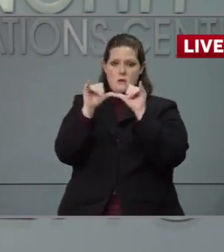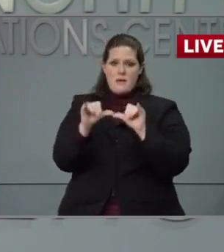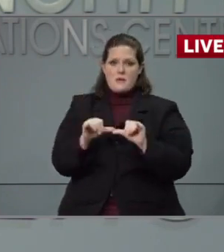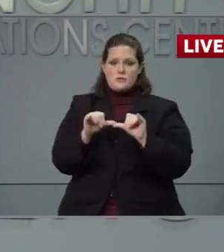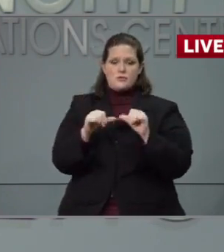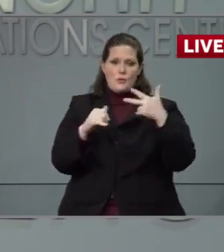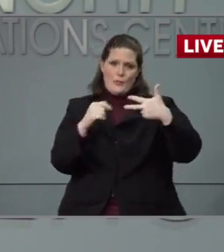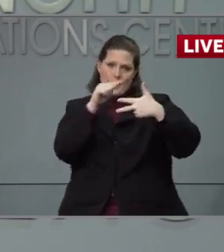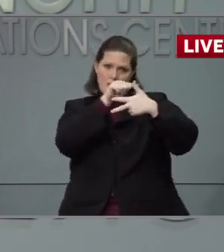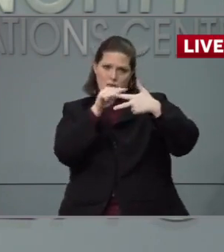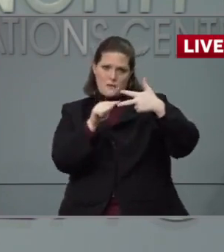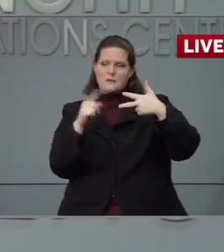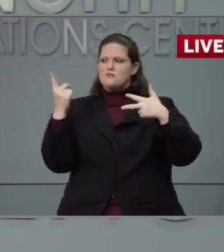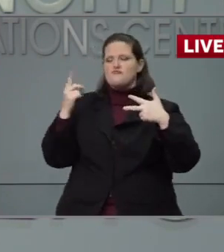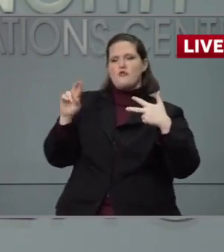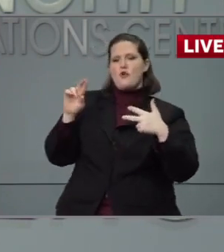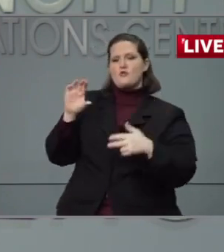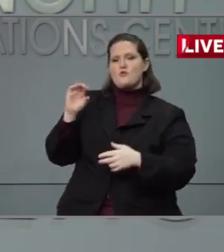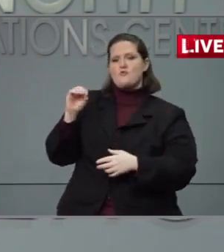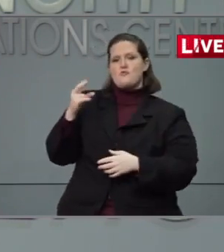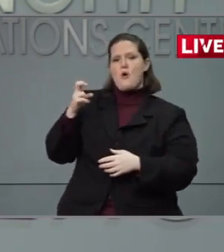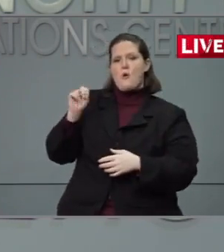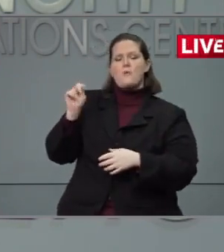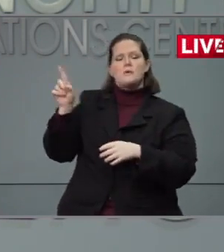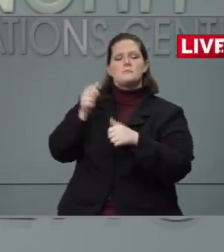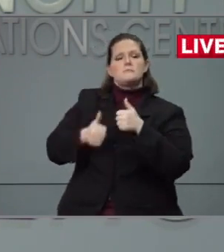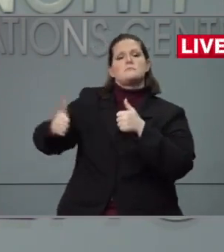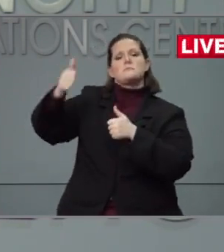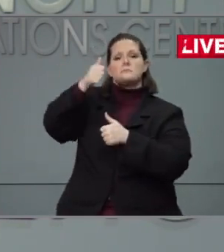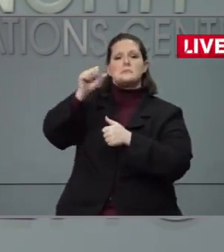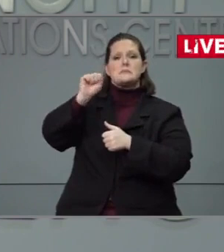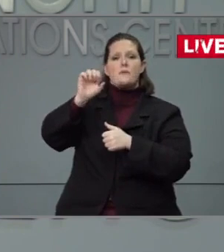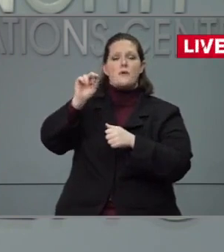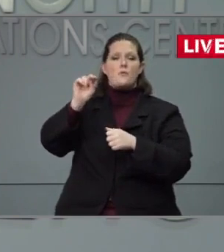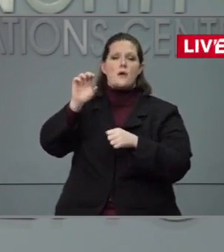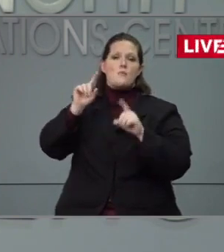COUNTIES ARE DESIGNATED AS RED, ORANGE, OR YELLOW.